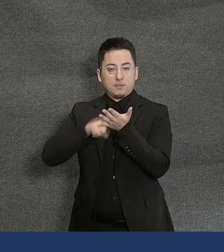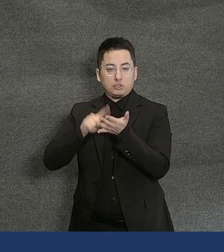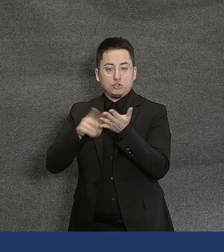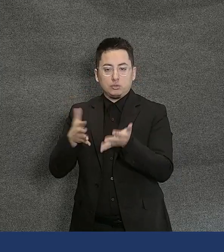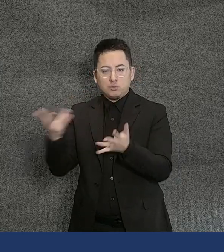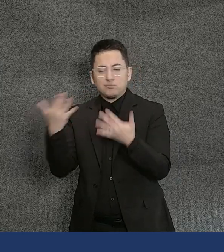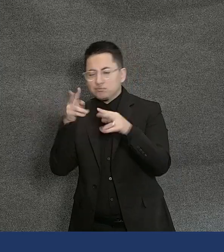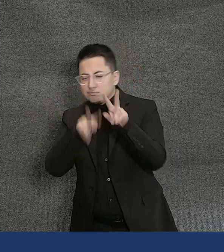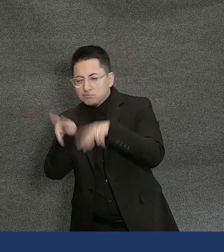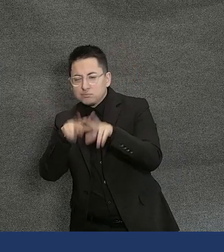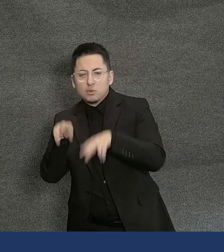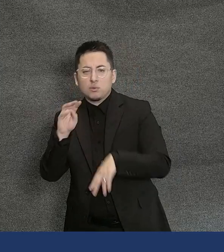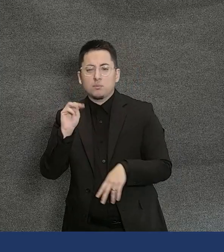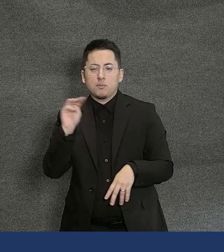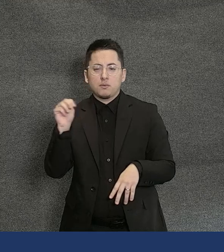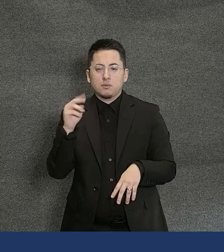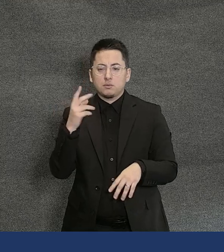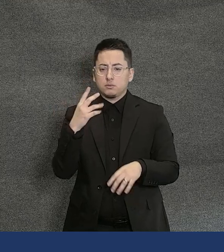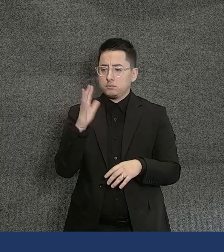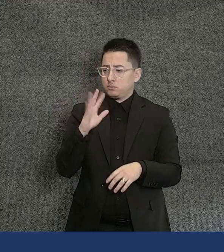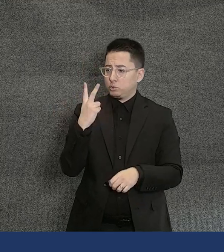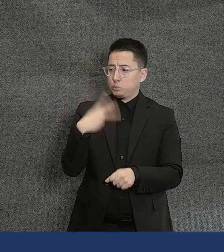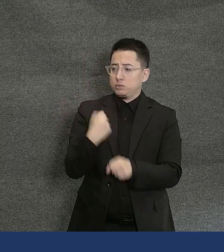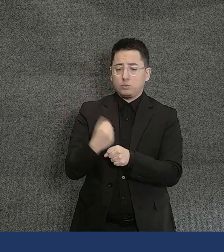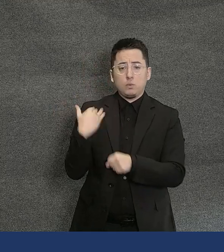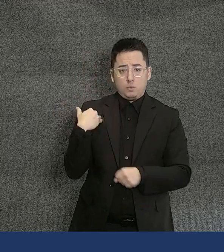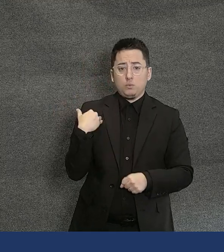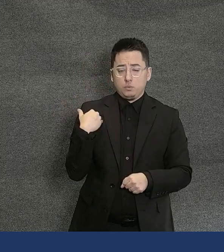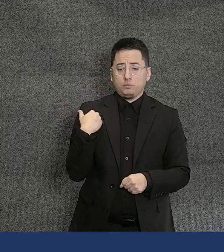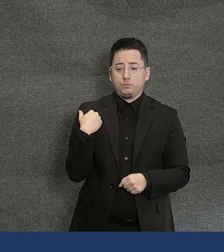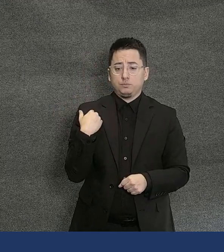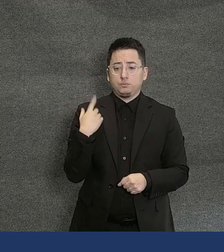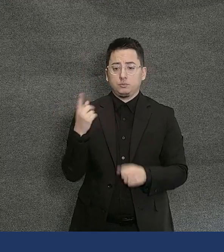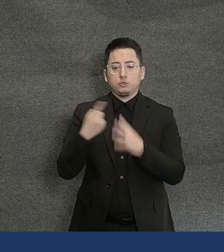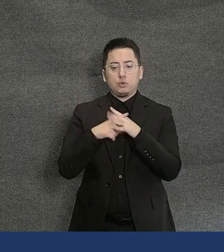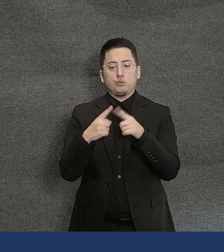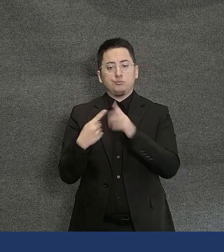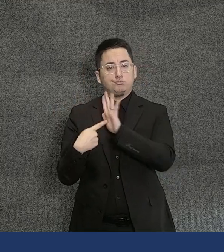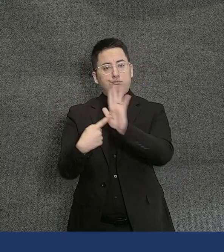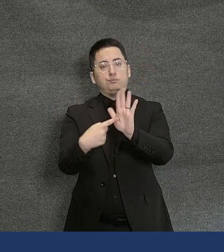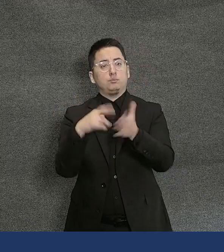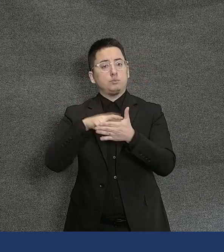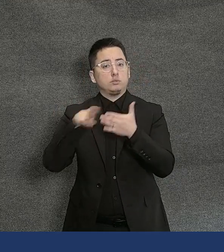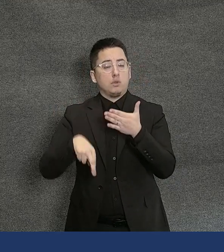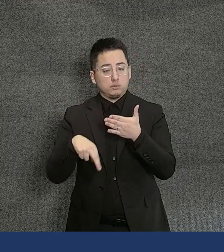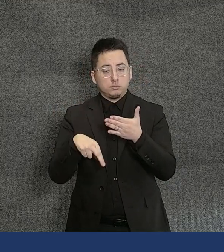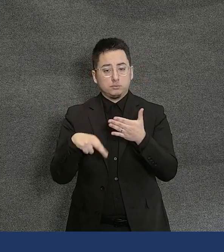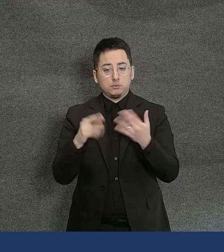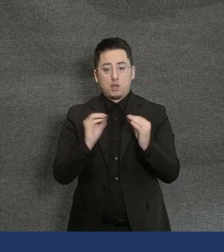say, the year before last. The results were presented last year, and the findings were, of course, distressing but not